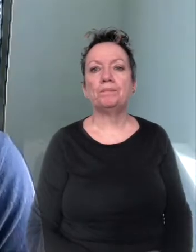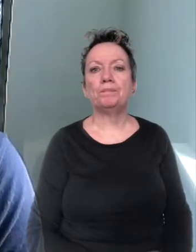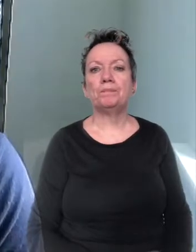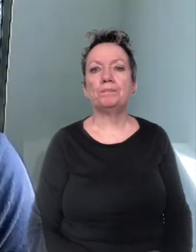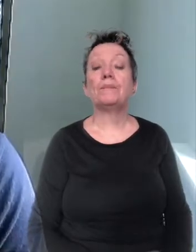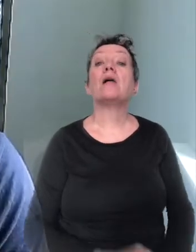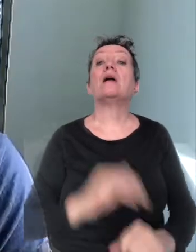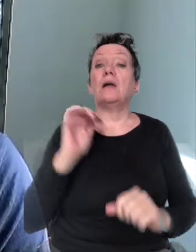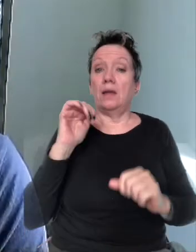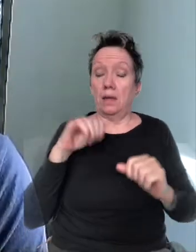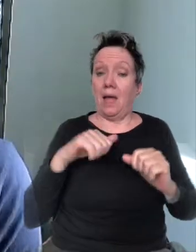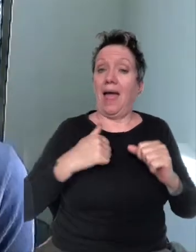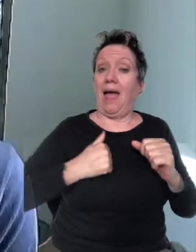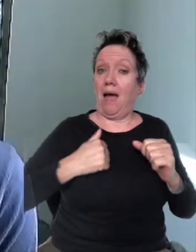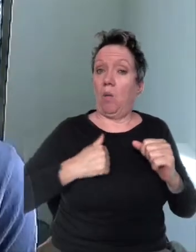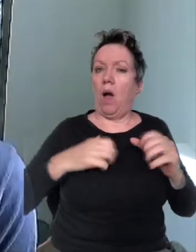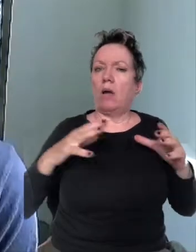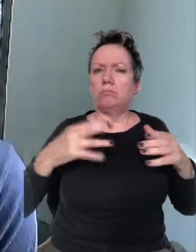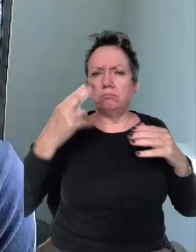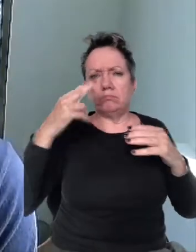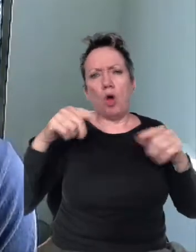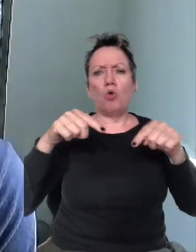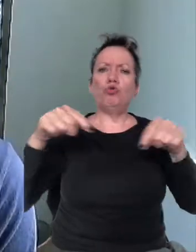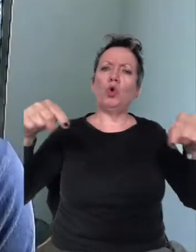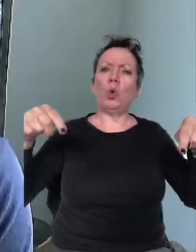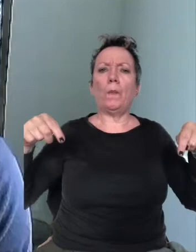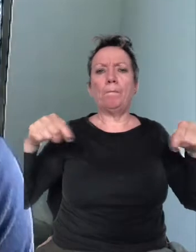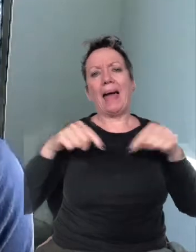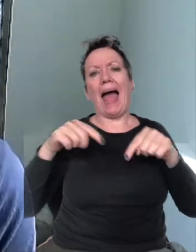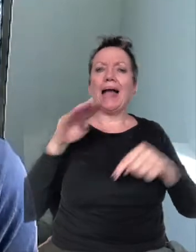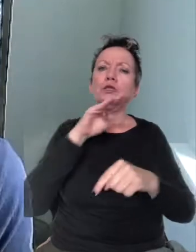Yes. So ours was . So we had lots of conversations.